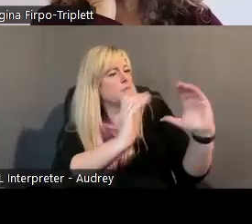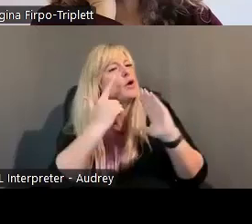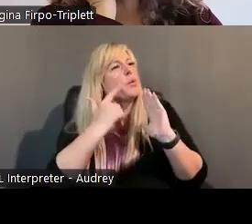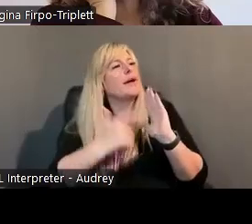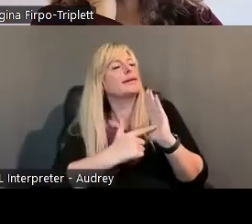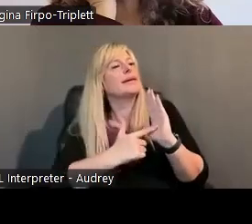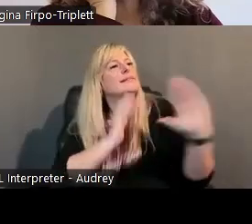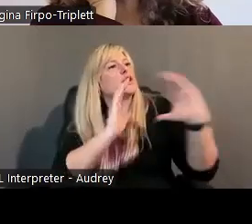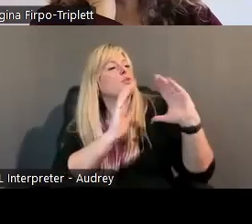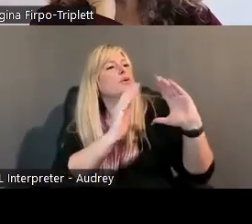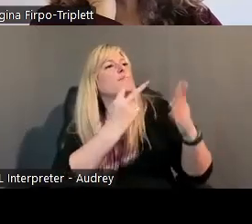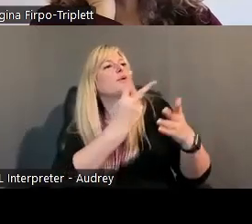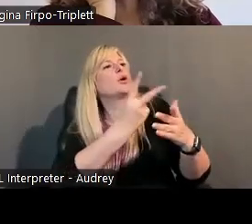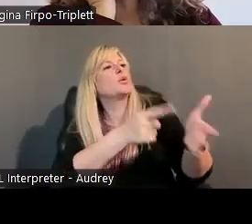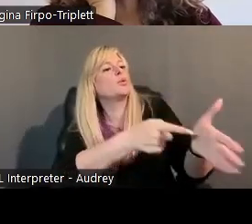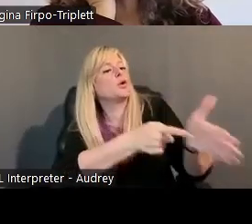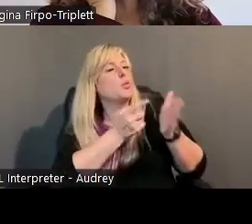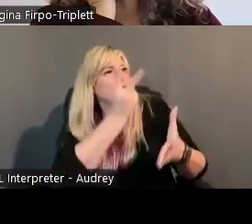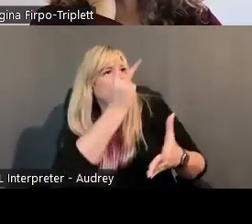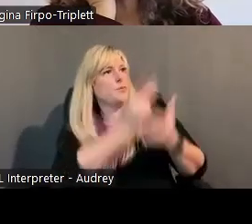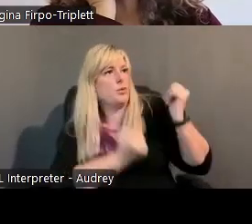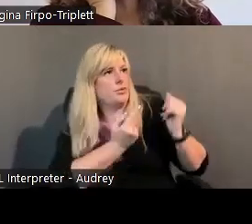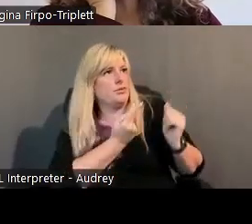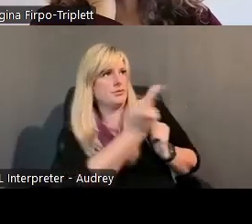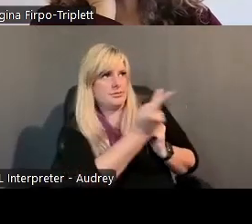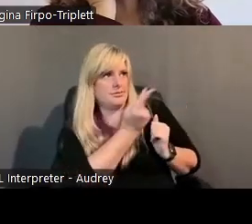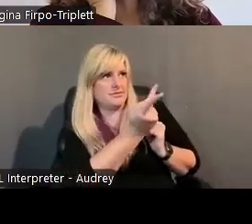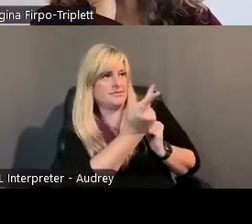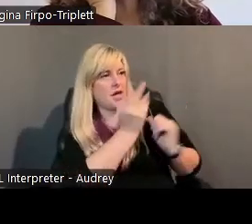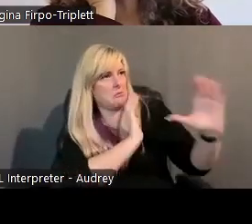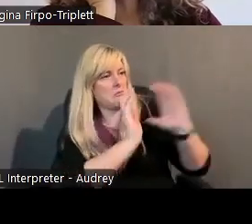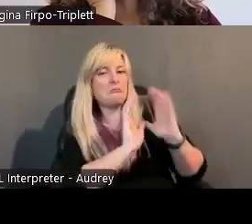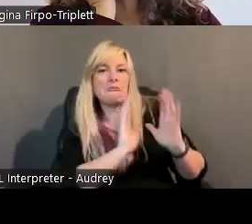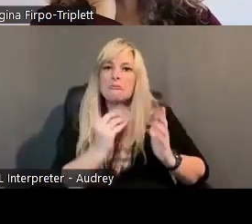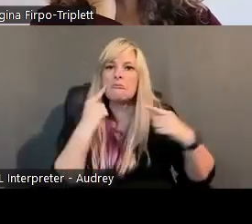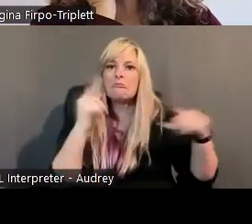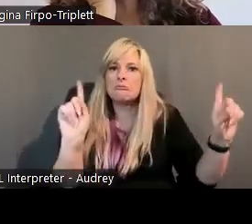is this two-way street. So all of that kind of coming together to be a neurodiversity